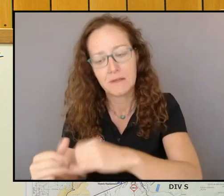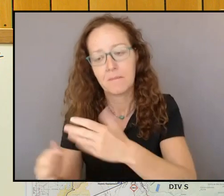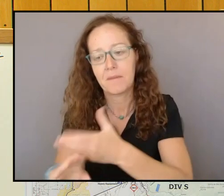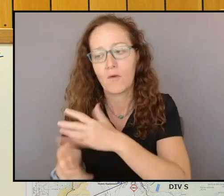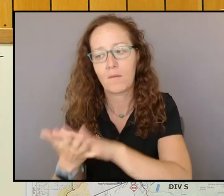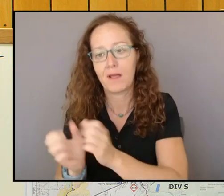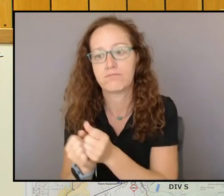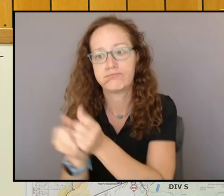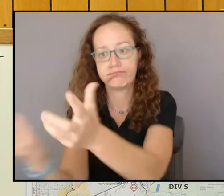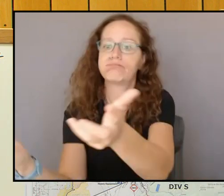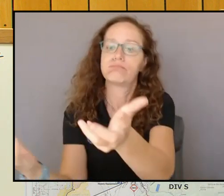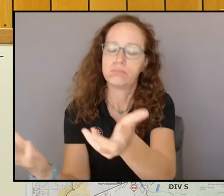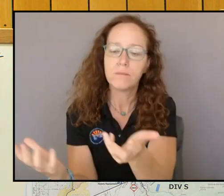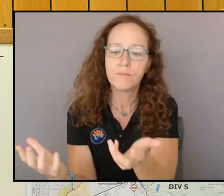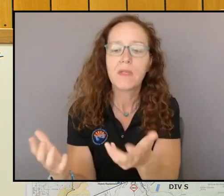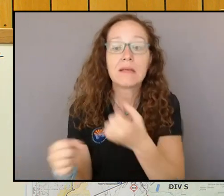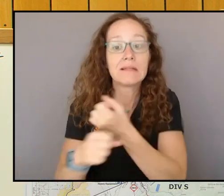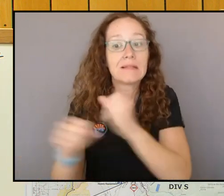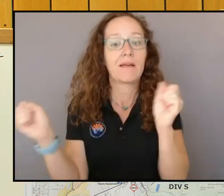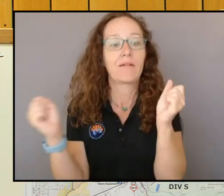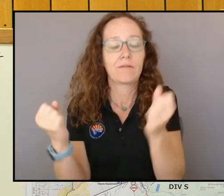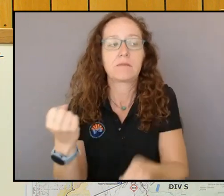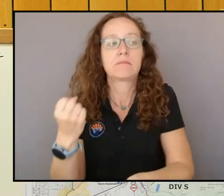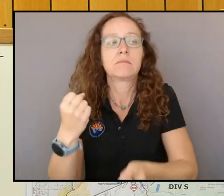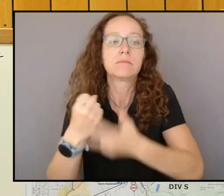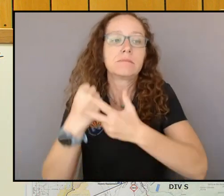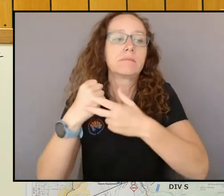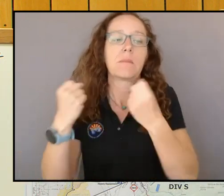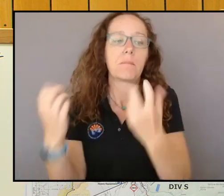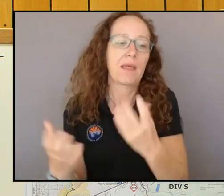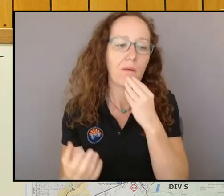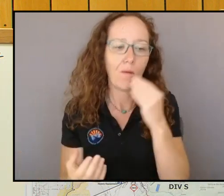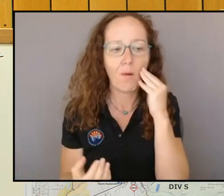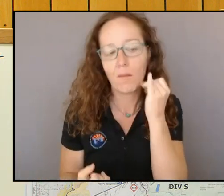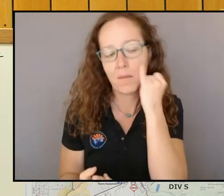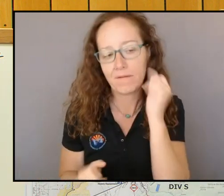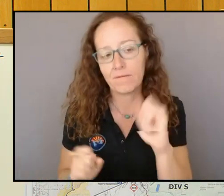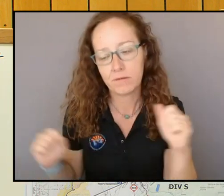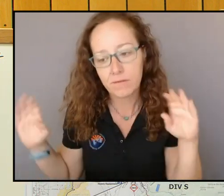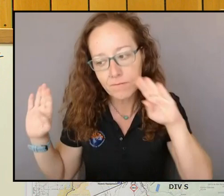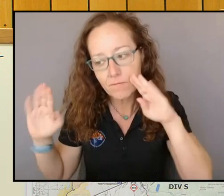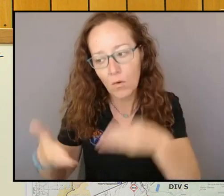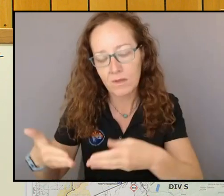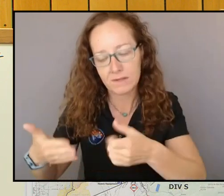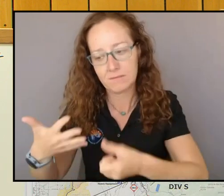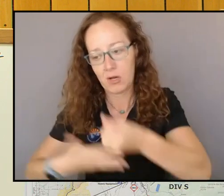and then and we'll adjust those plans as those as the actual environment changes. So with that, let's go to the map and